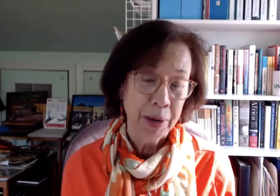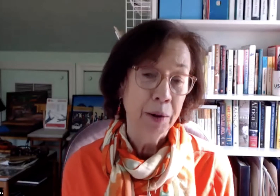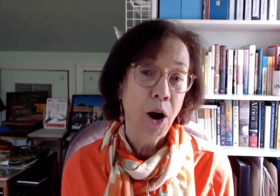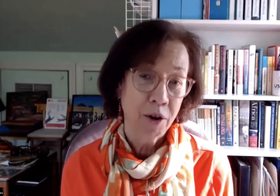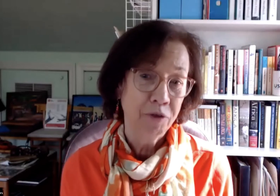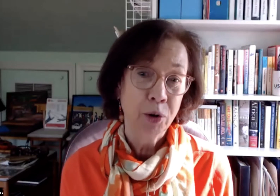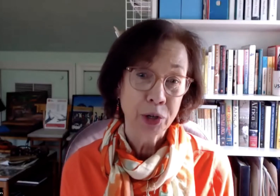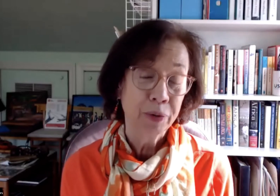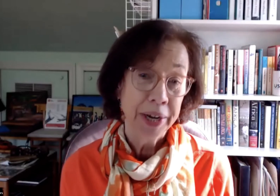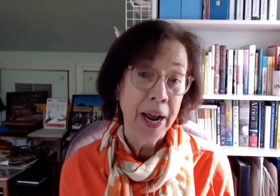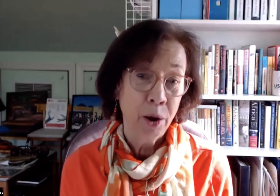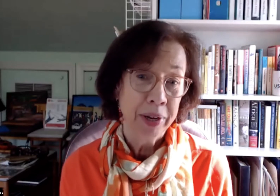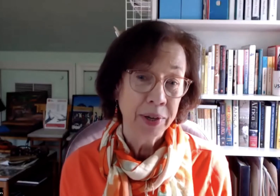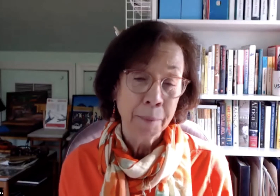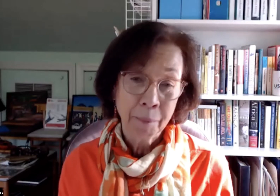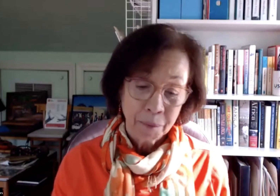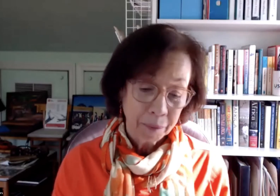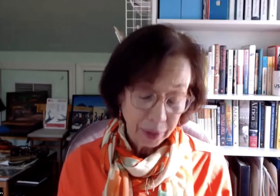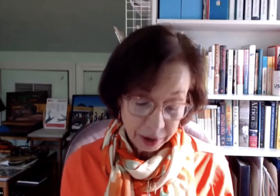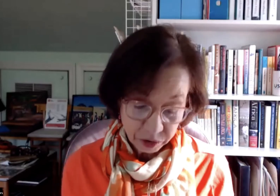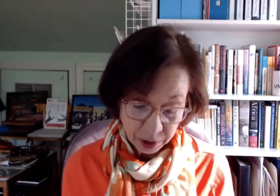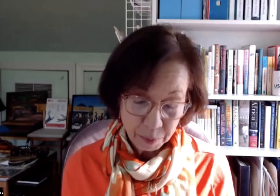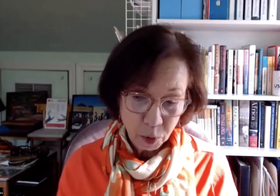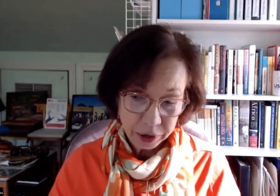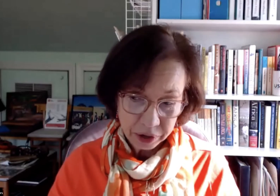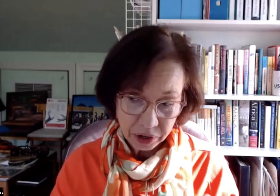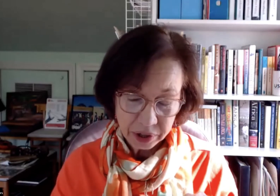but our focus right now is the importance